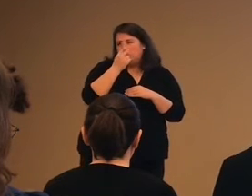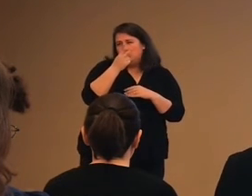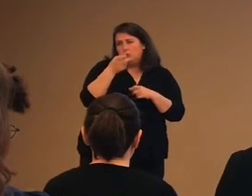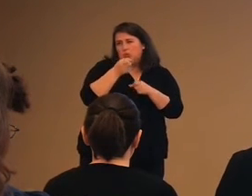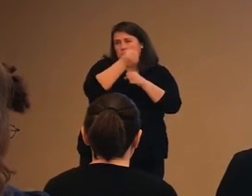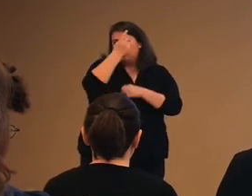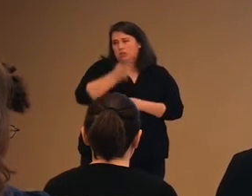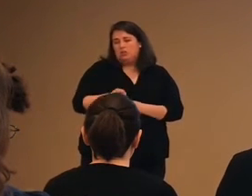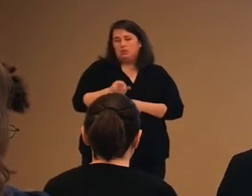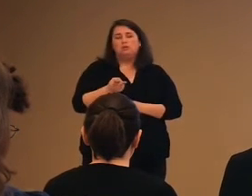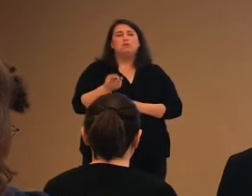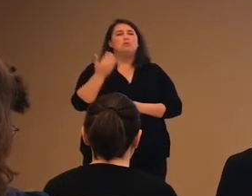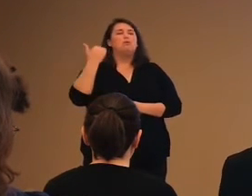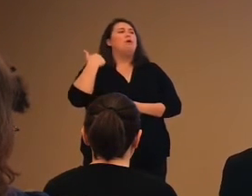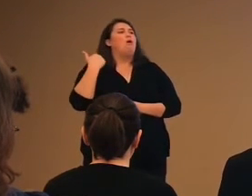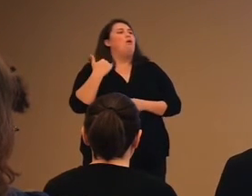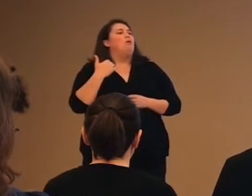So I'm gonna get to my first slide